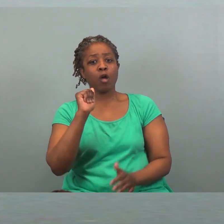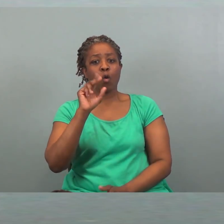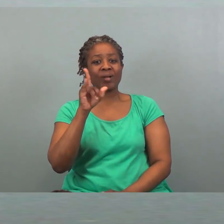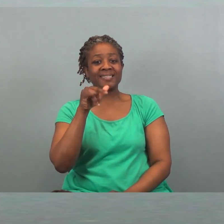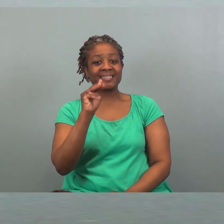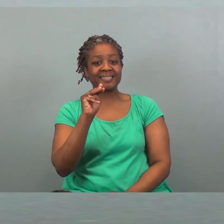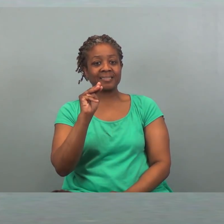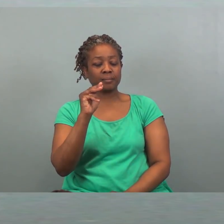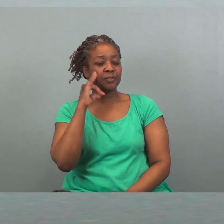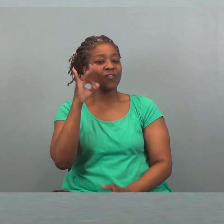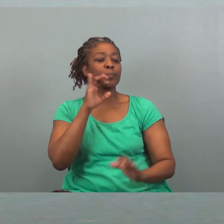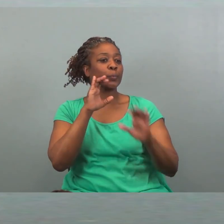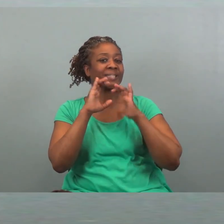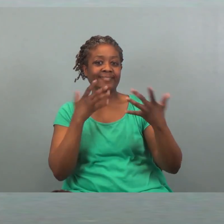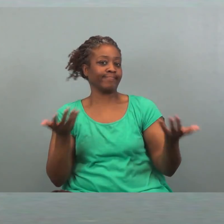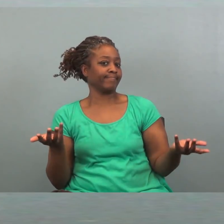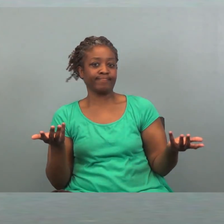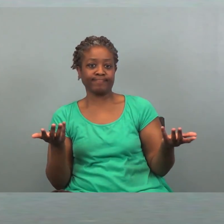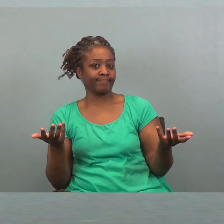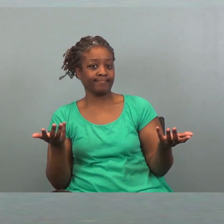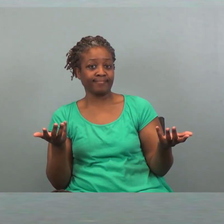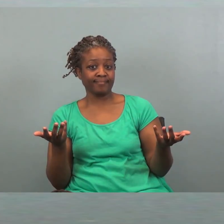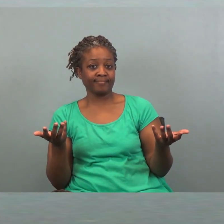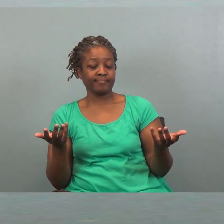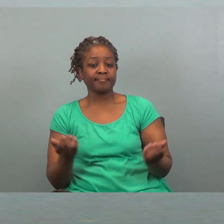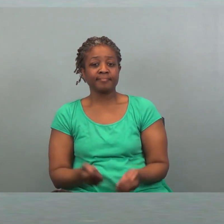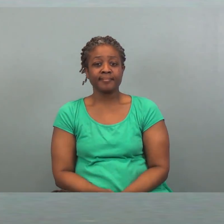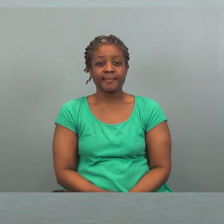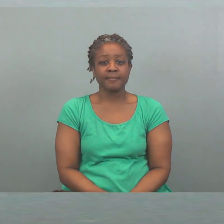they may provide accounts of audism such as lack of communication.